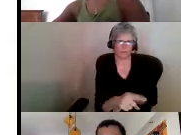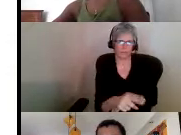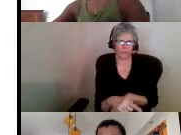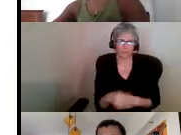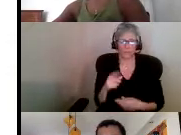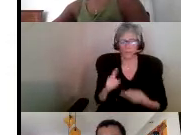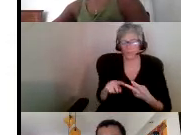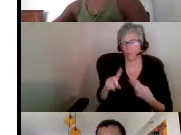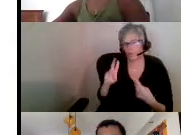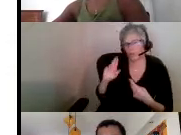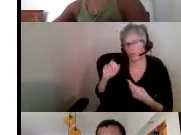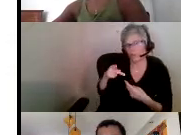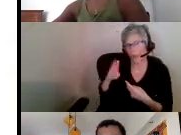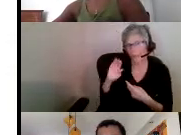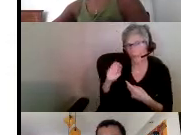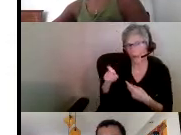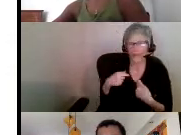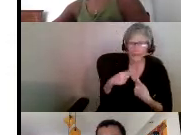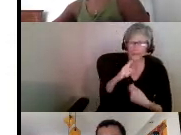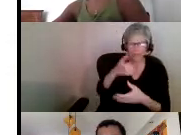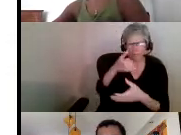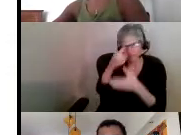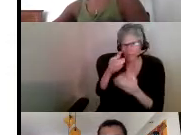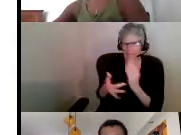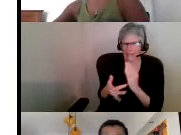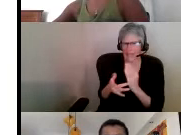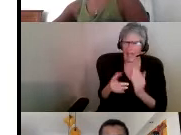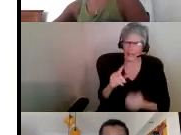I don't know the technology, Trish can help me out with that if we can figure out a way to